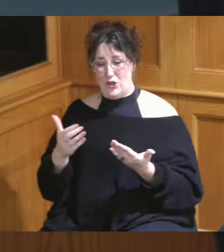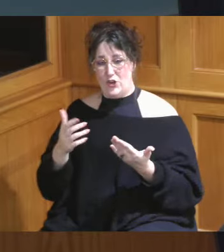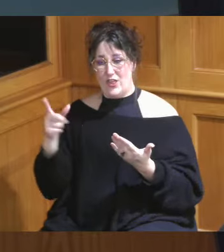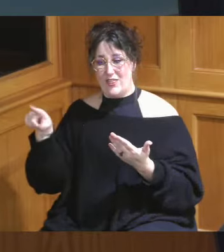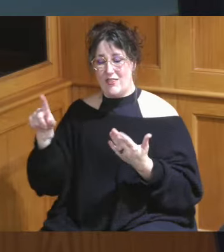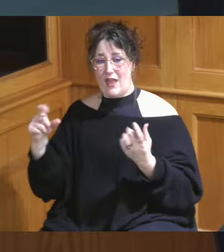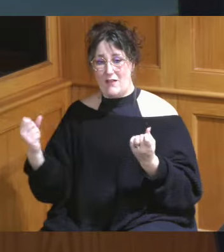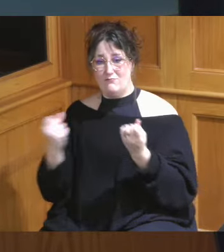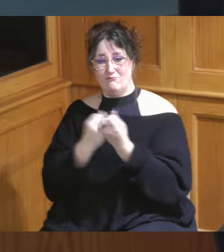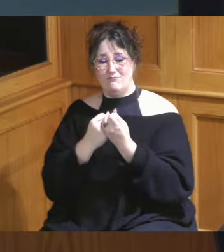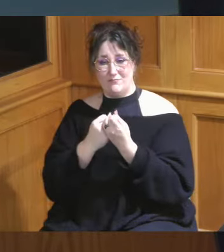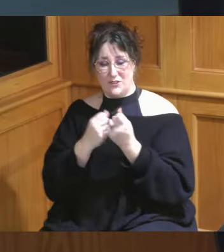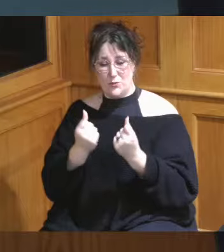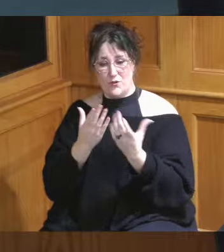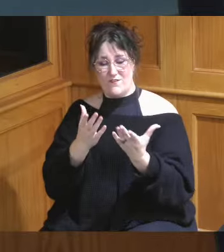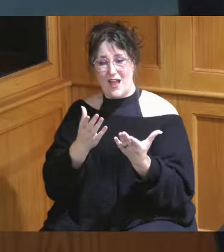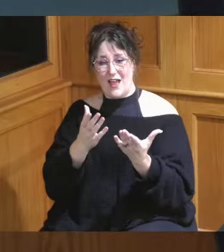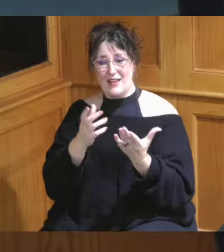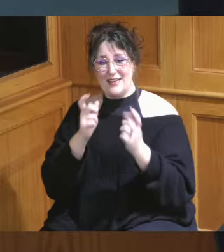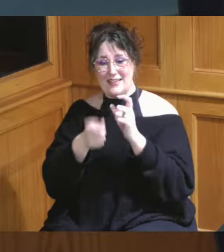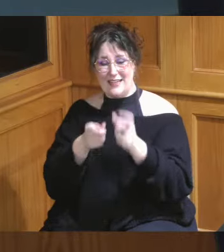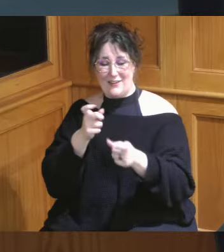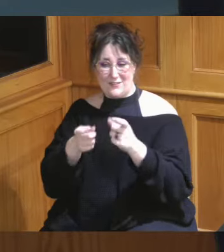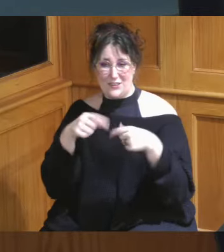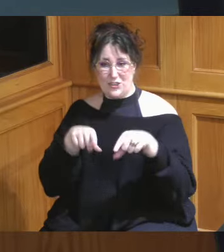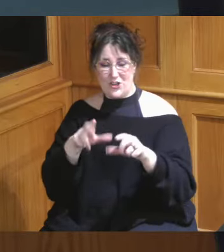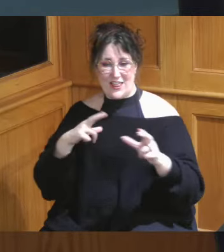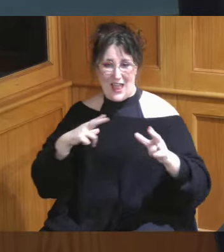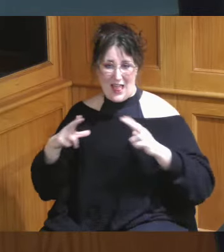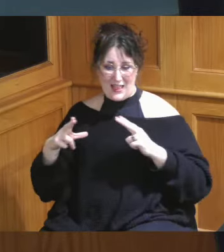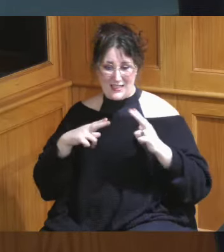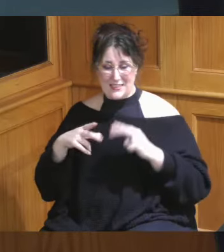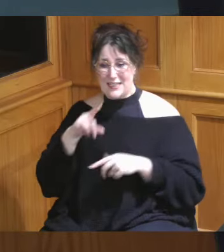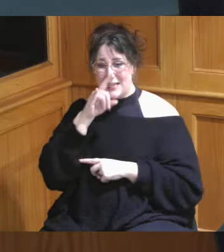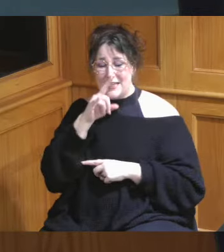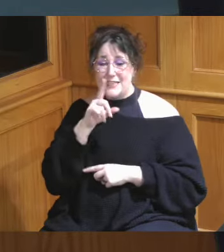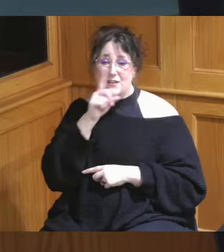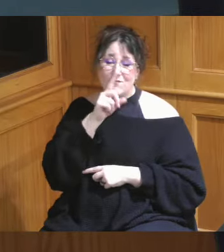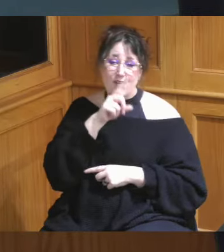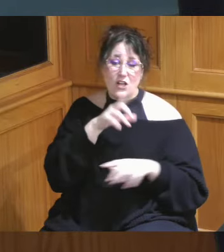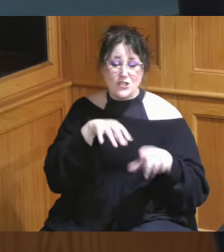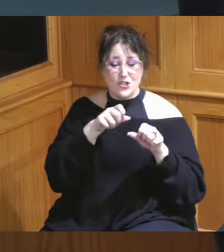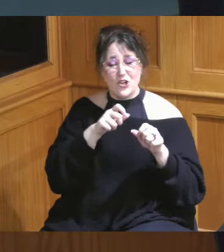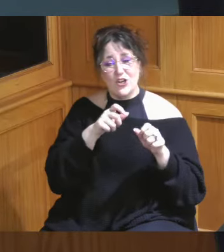to provide gifts for kids during the holidays. These are kids that are in foster care. and so